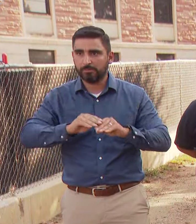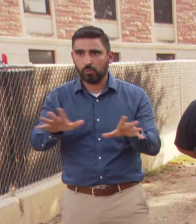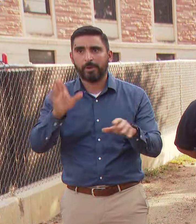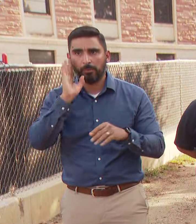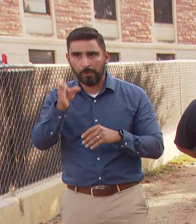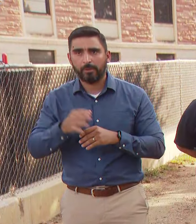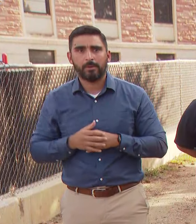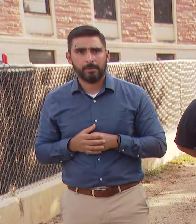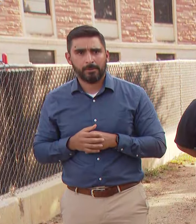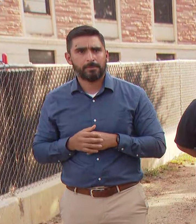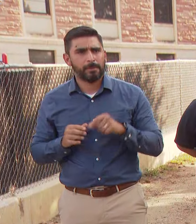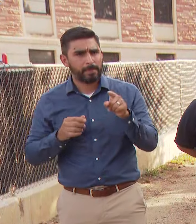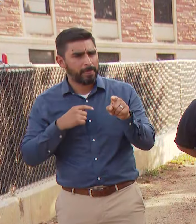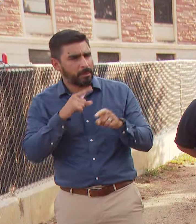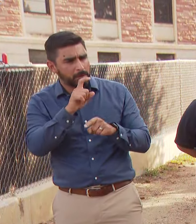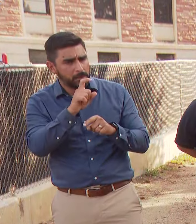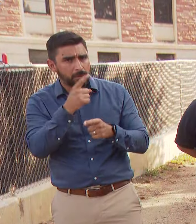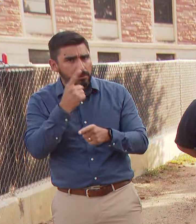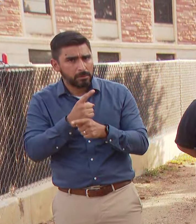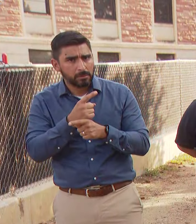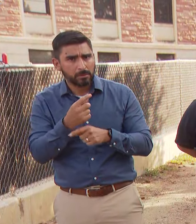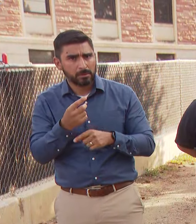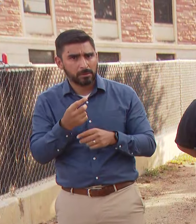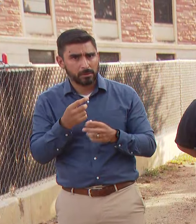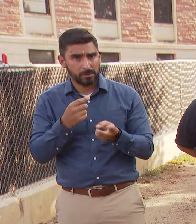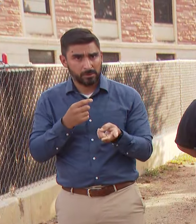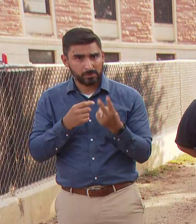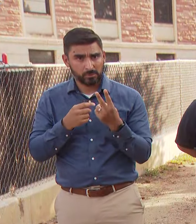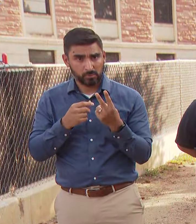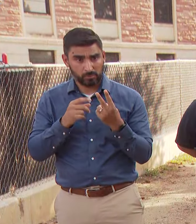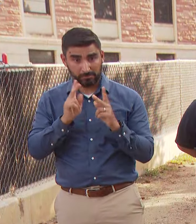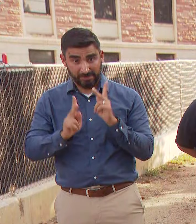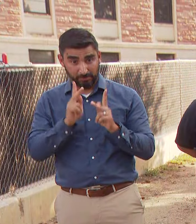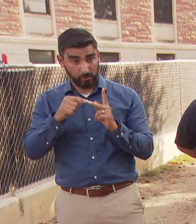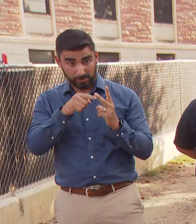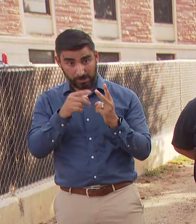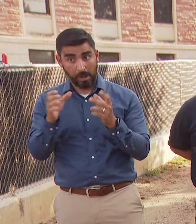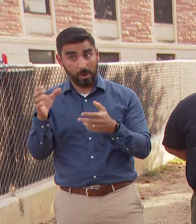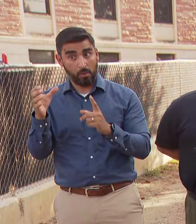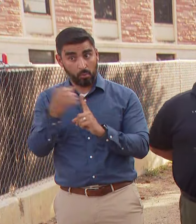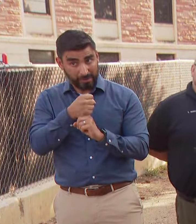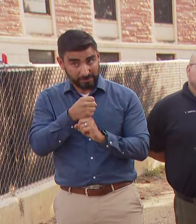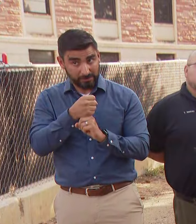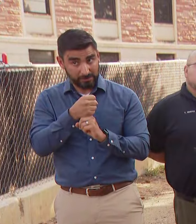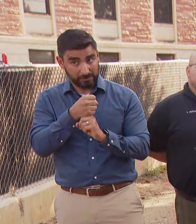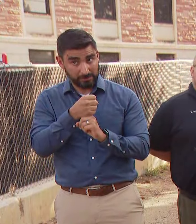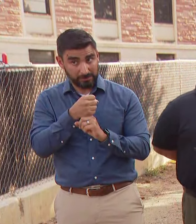I just want to make sure I get this right with the two people we're talking to, have they been arrested or are they just talking to? Nobody's been arrested?